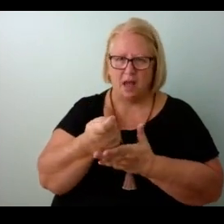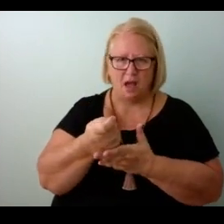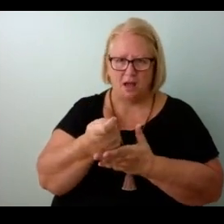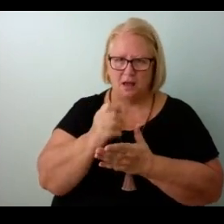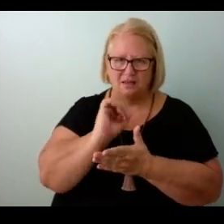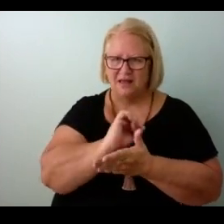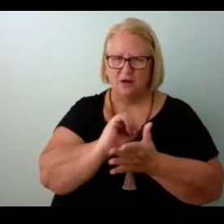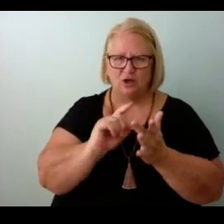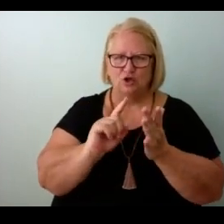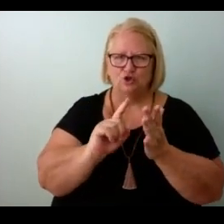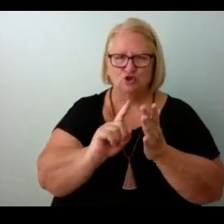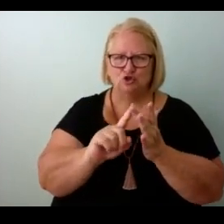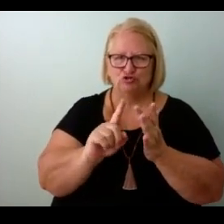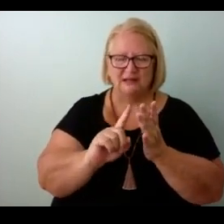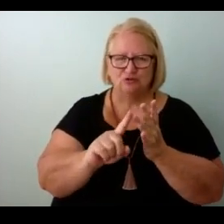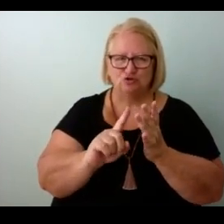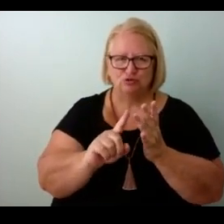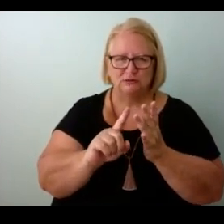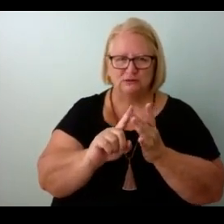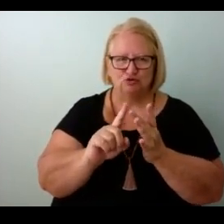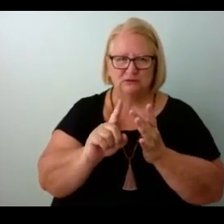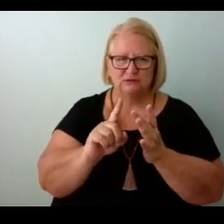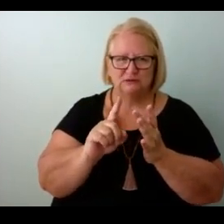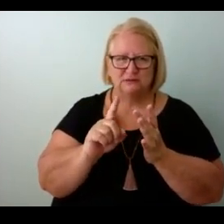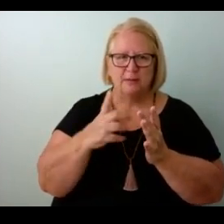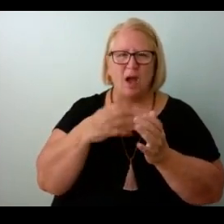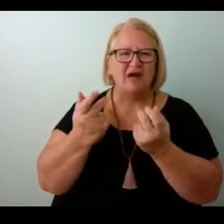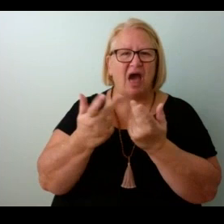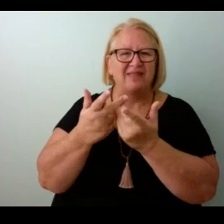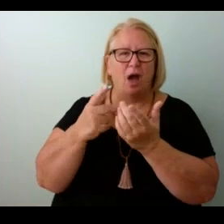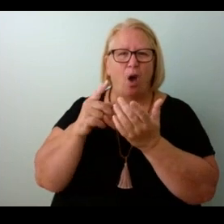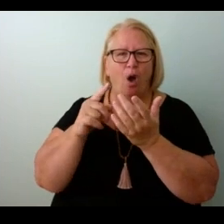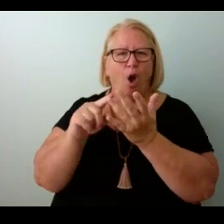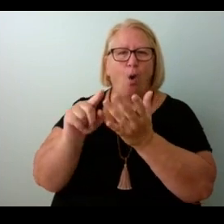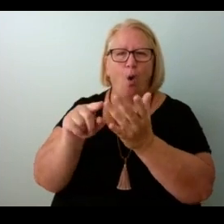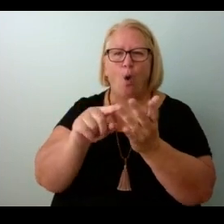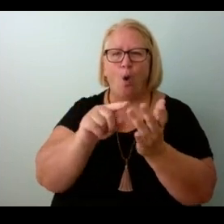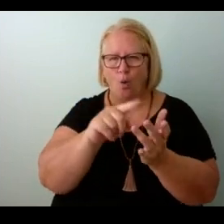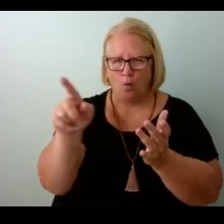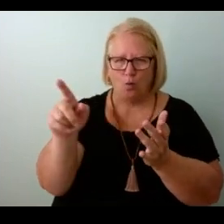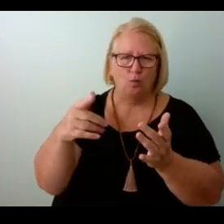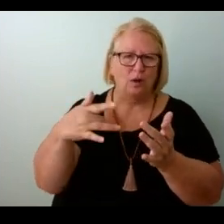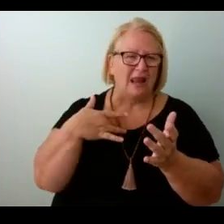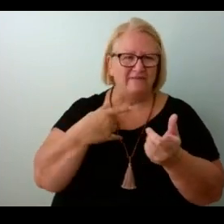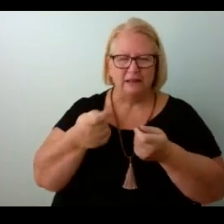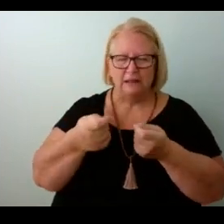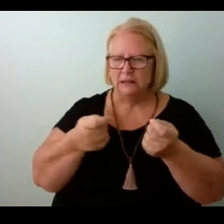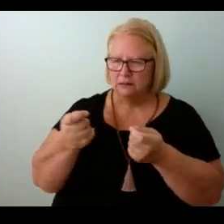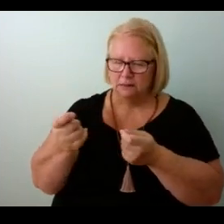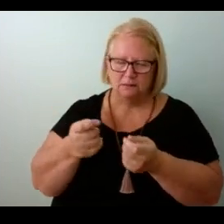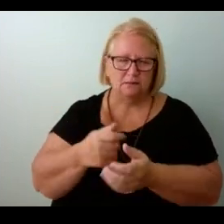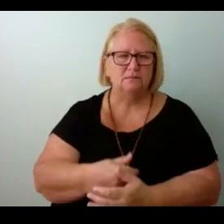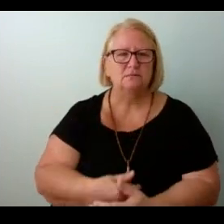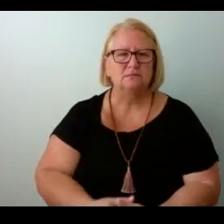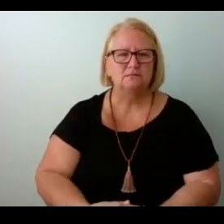company, due to other debts and other living expenses they have particularly with the rise